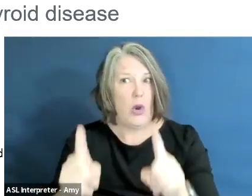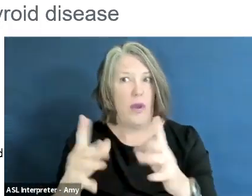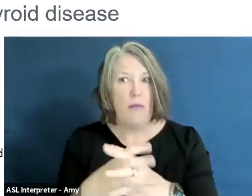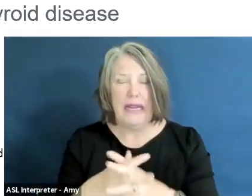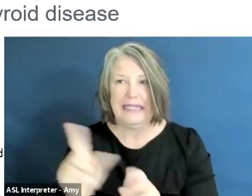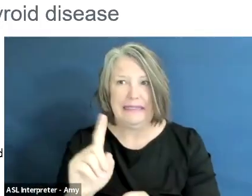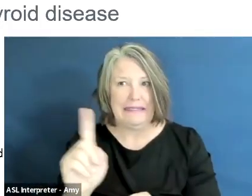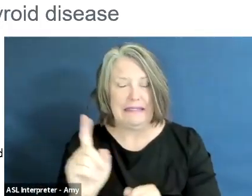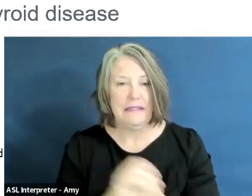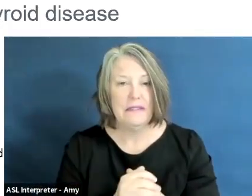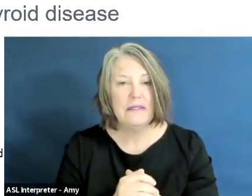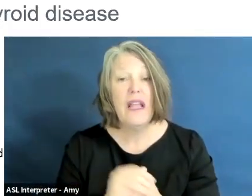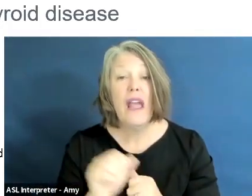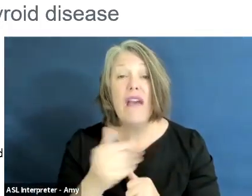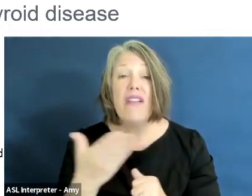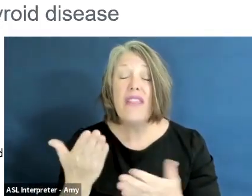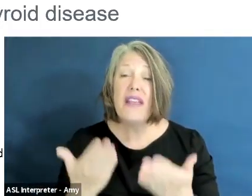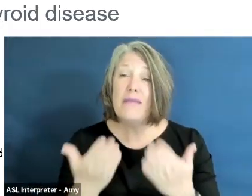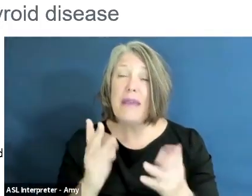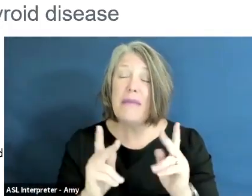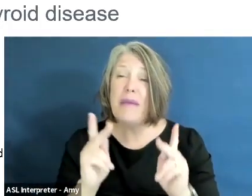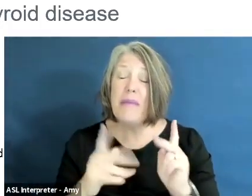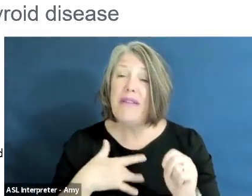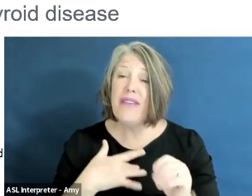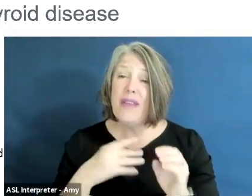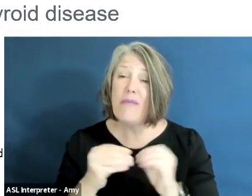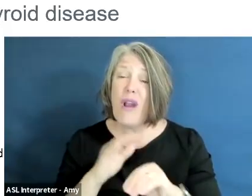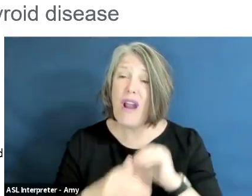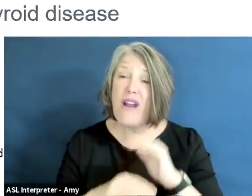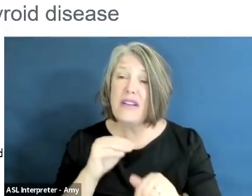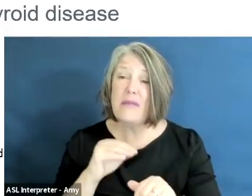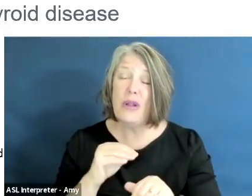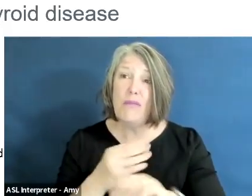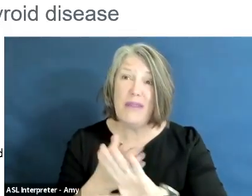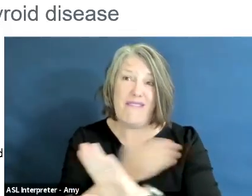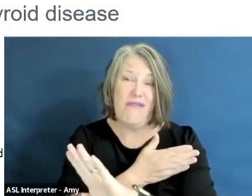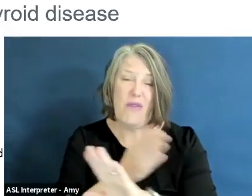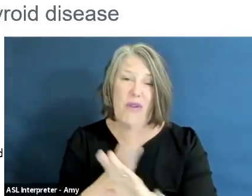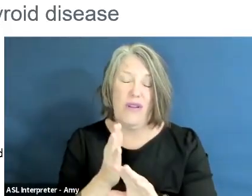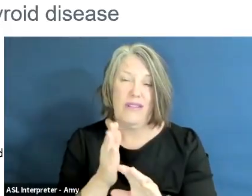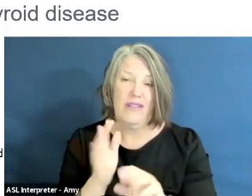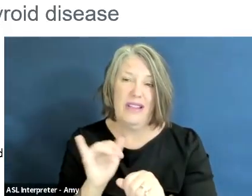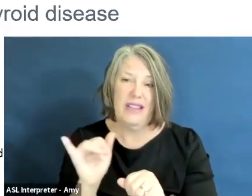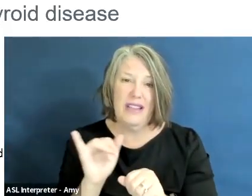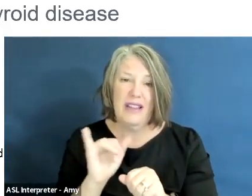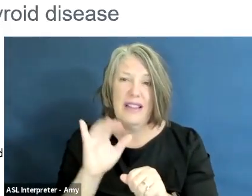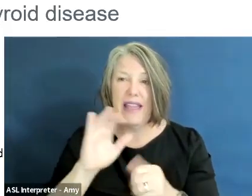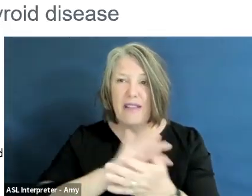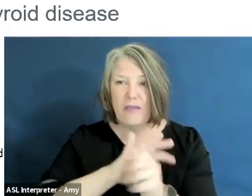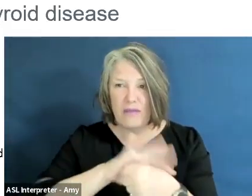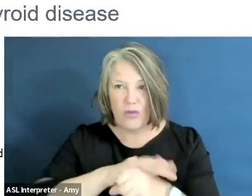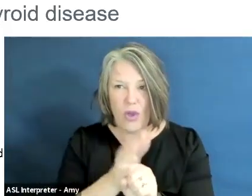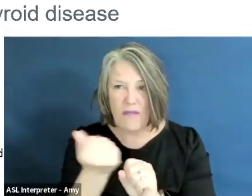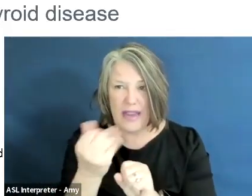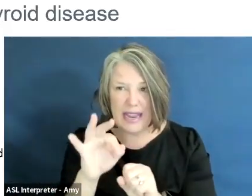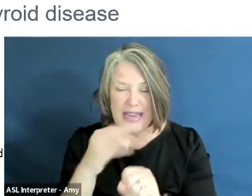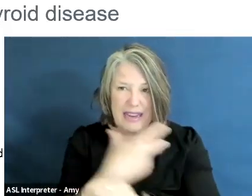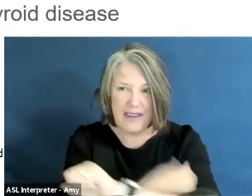Other things that people might feel more comfortable receiving those vaccinations before pregnancy like a COVID 19 booster and they may have